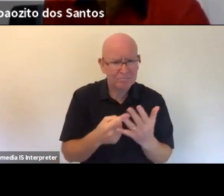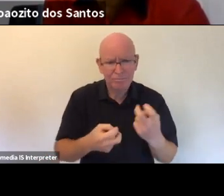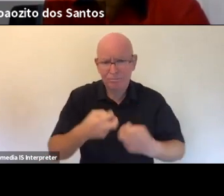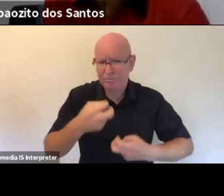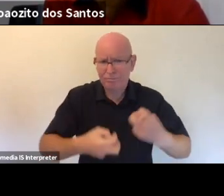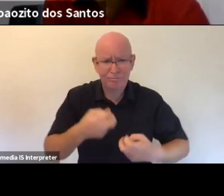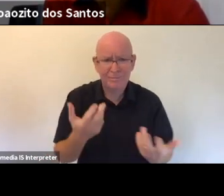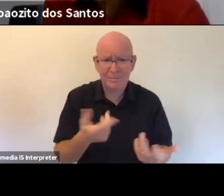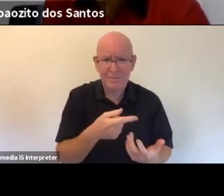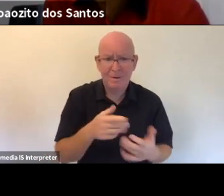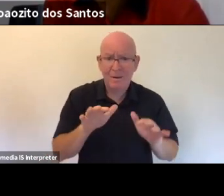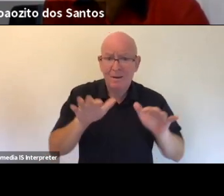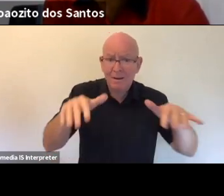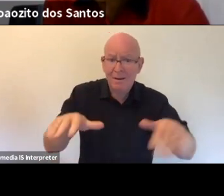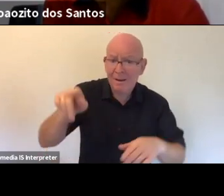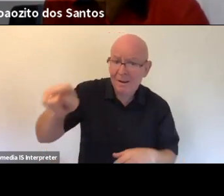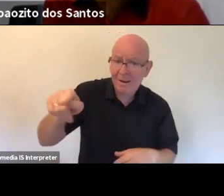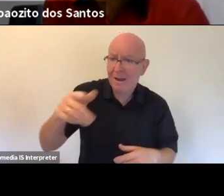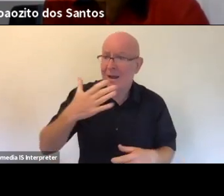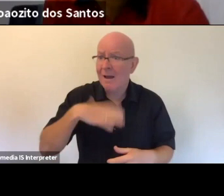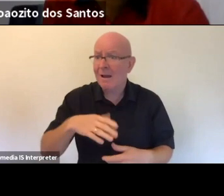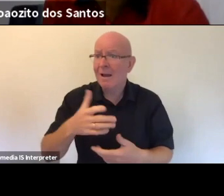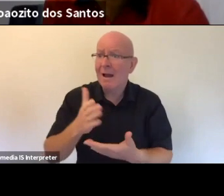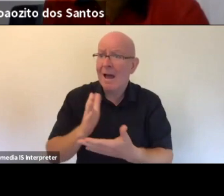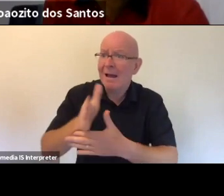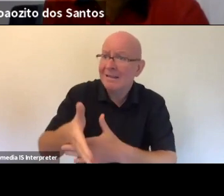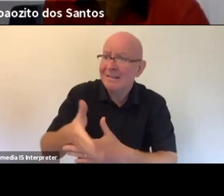from rural areas to the city, to the [unintelligible].